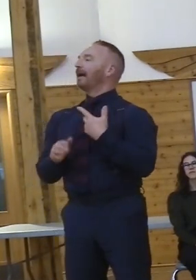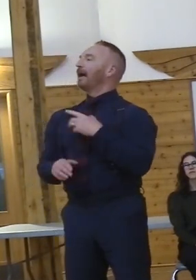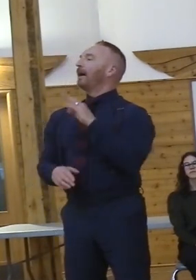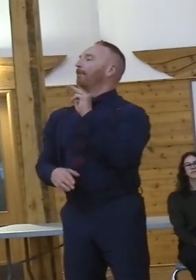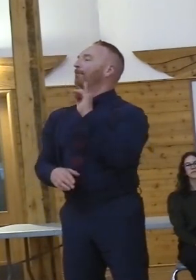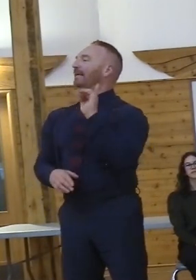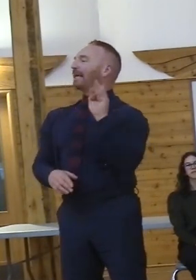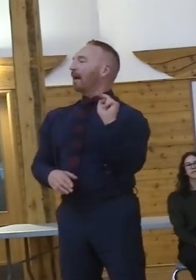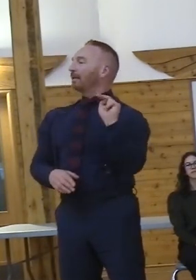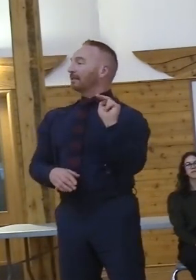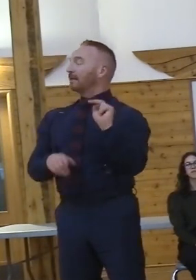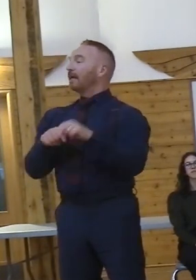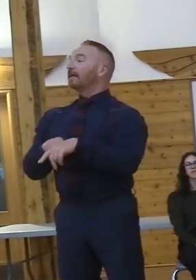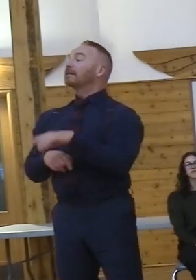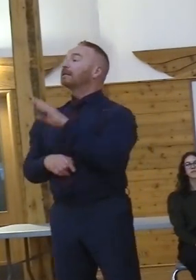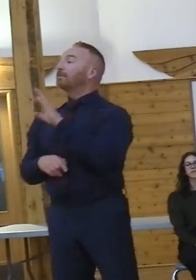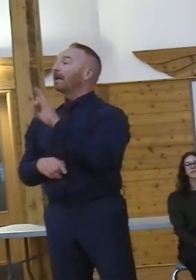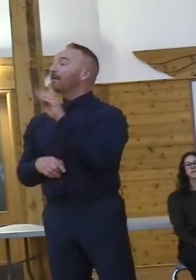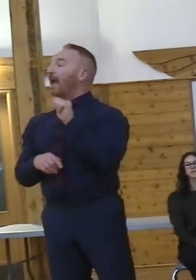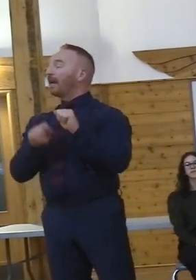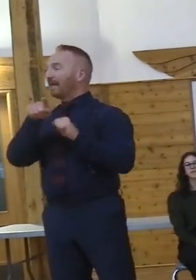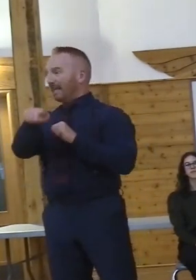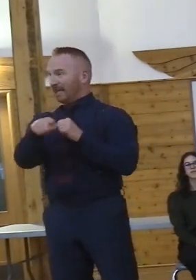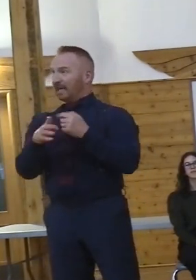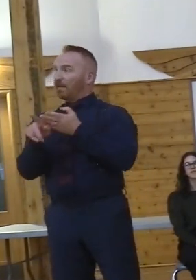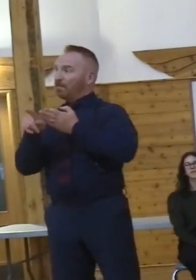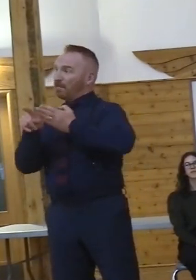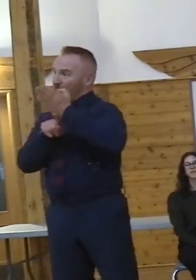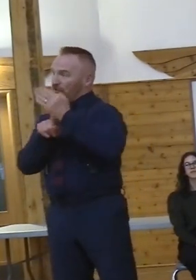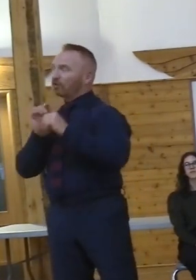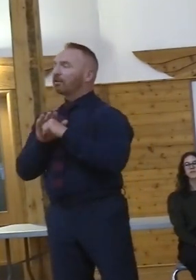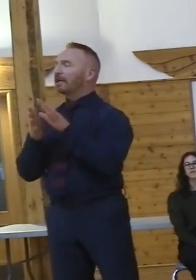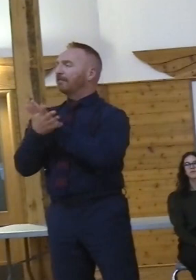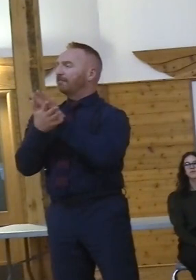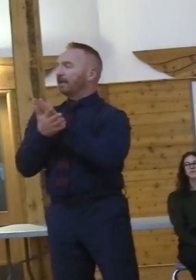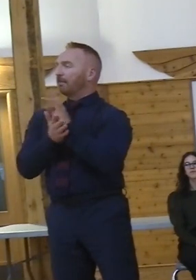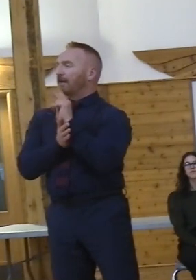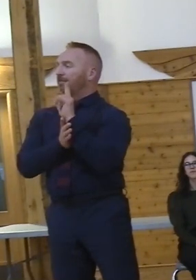He completed his BFA majoring in film and video at Emmeline Farr University of Art and.